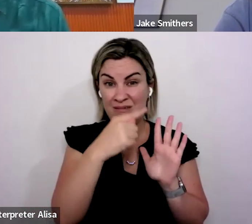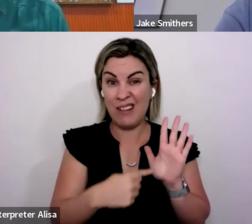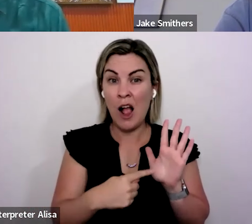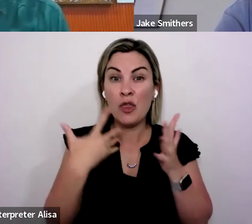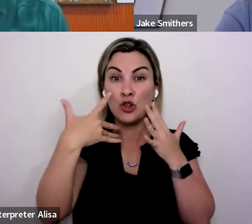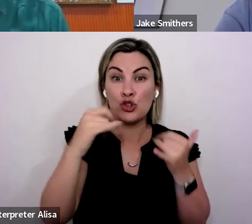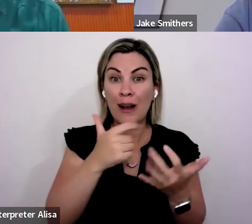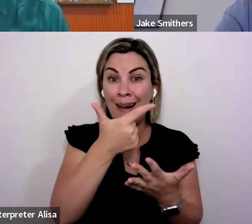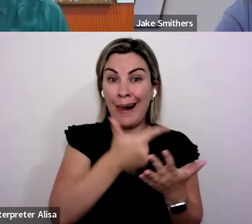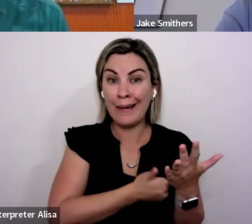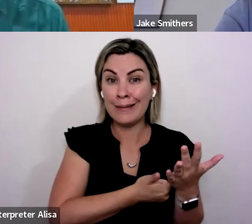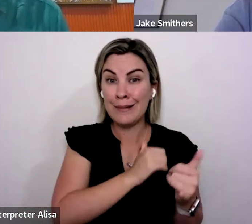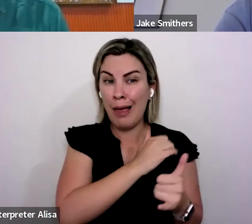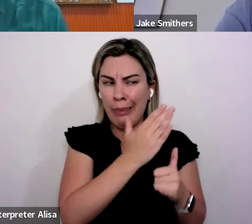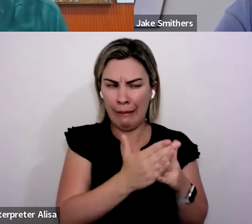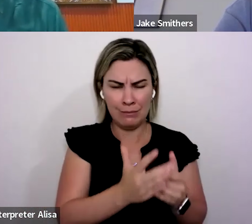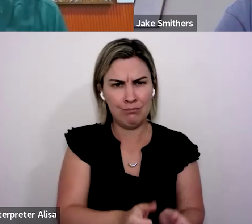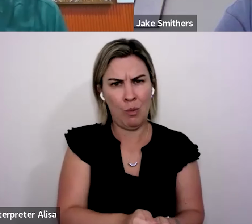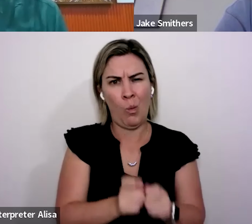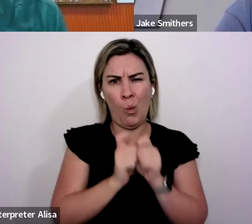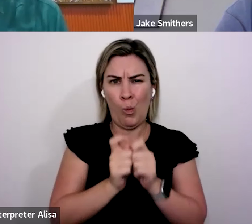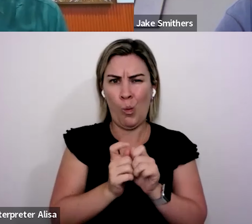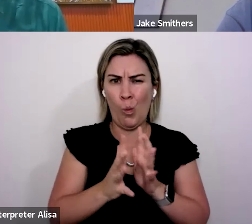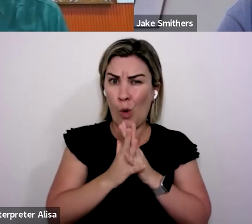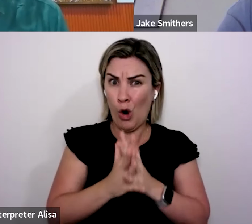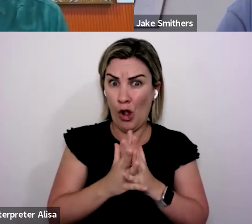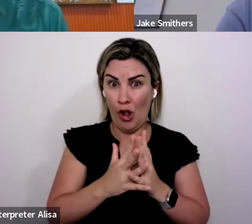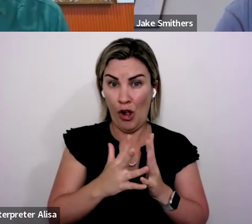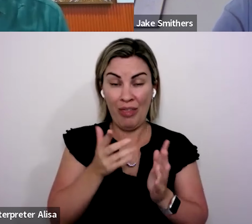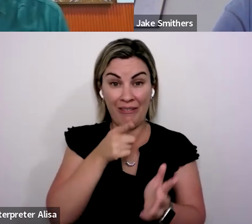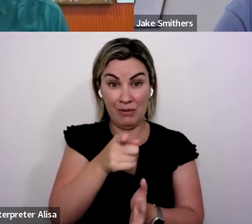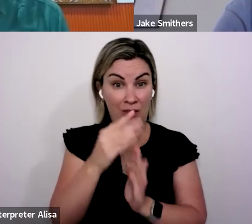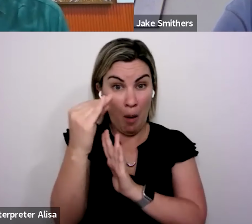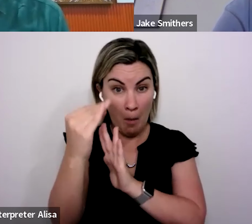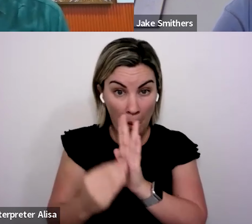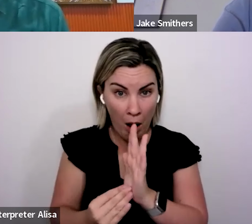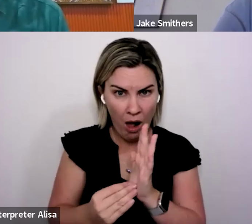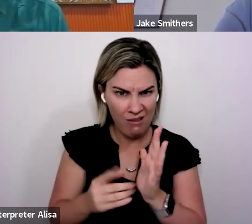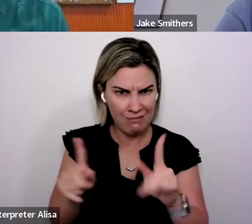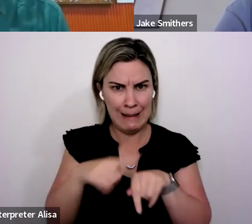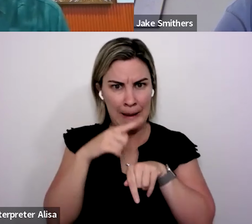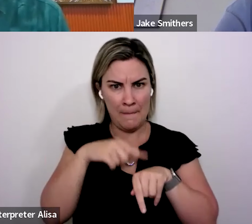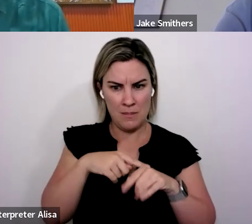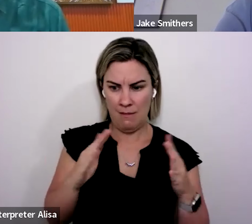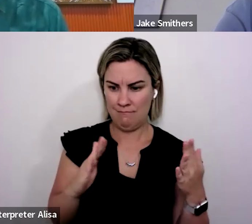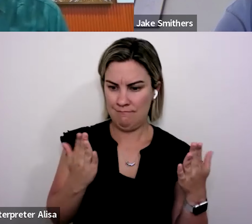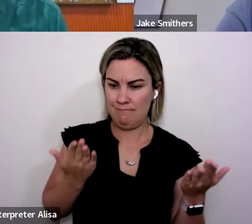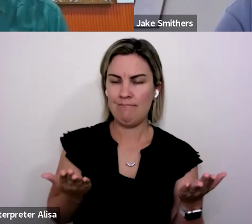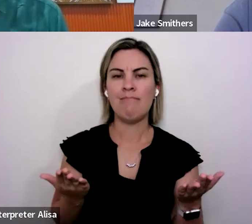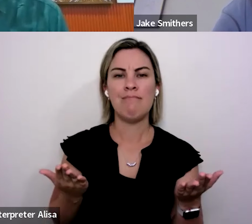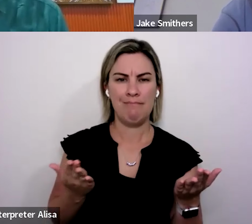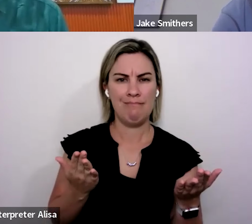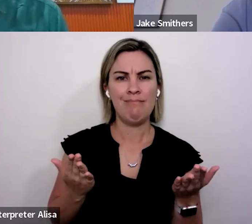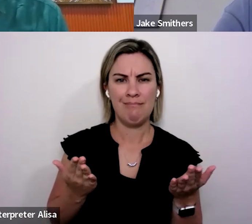while you're doing an application. And also, it's really important if you are working